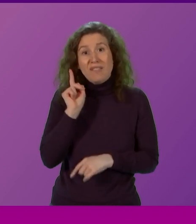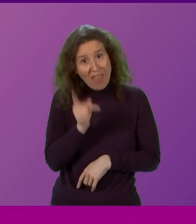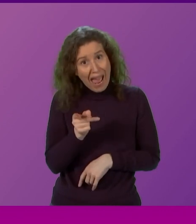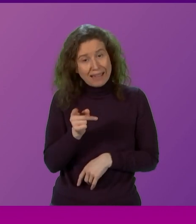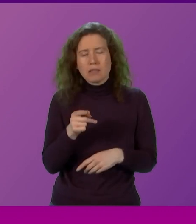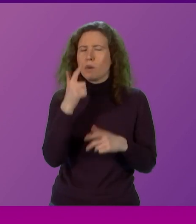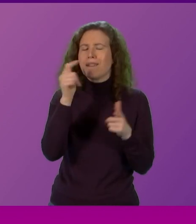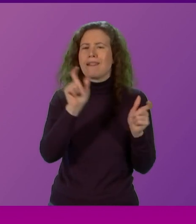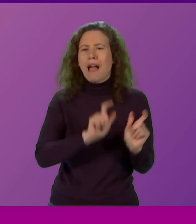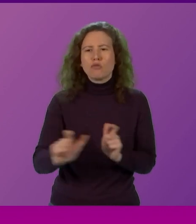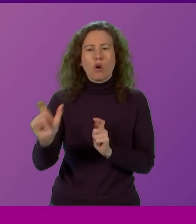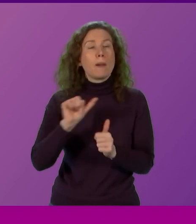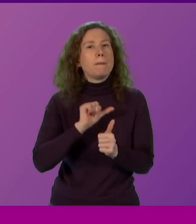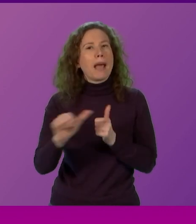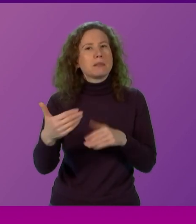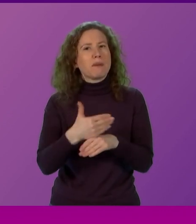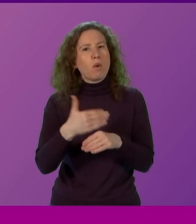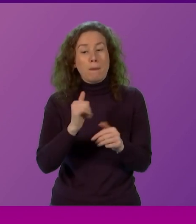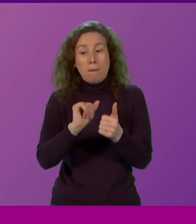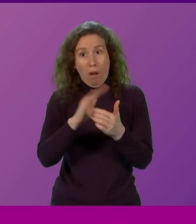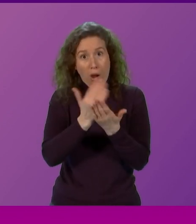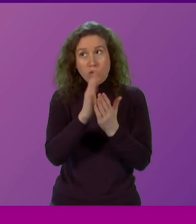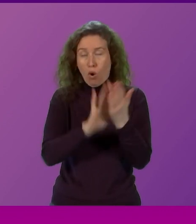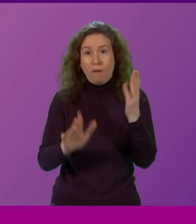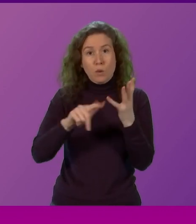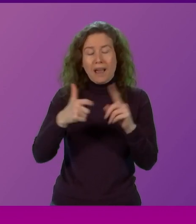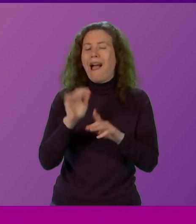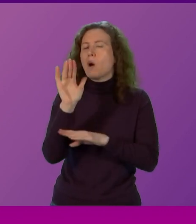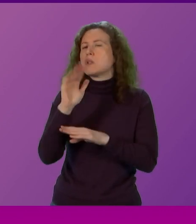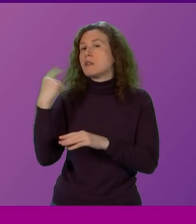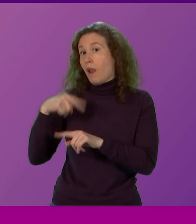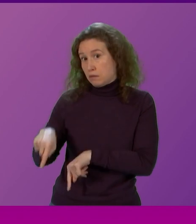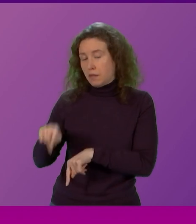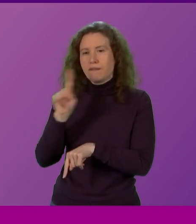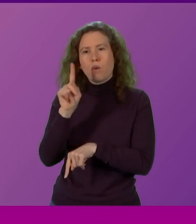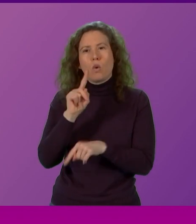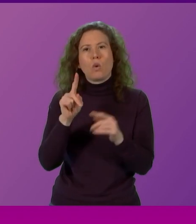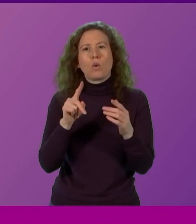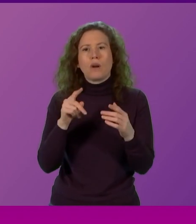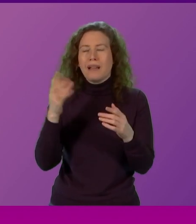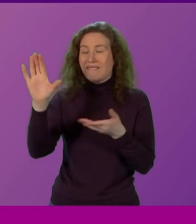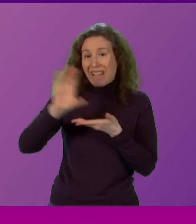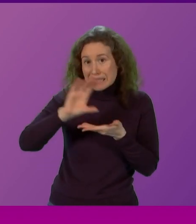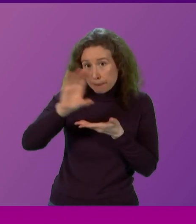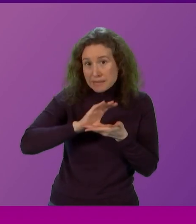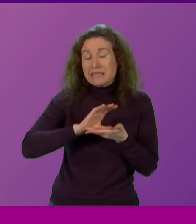We continue to be the best-performing part of the UK outside of London when it comes to attracting inward investment into our country.